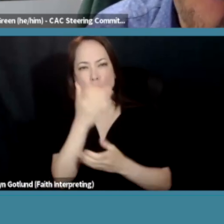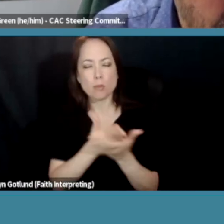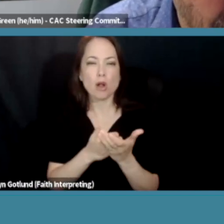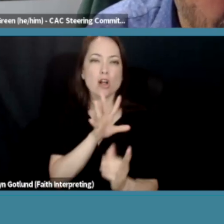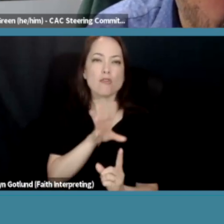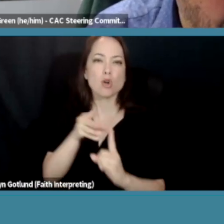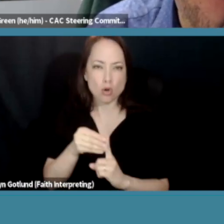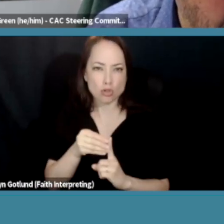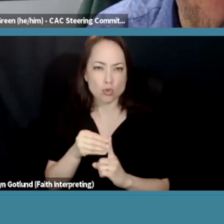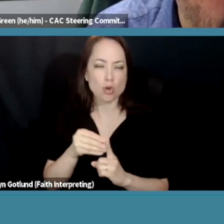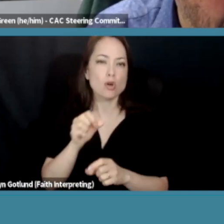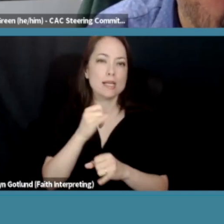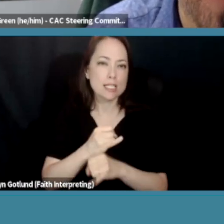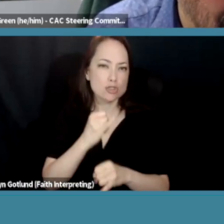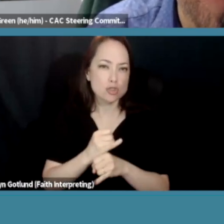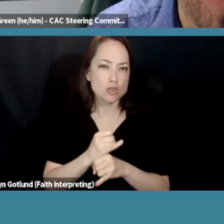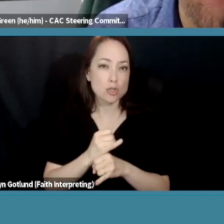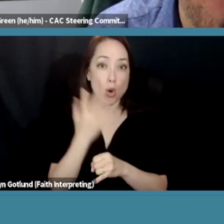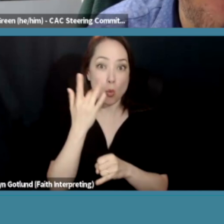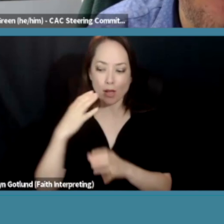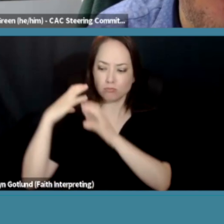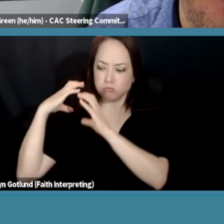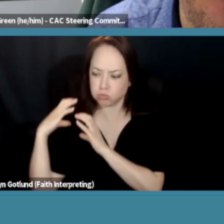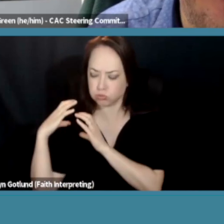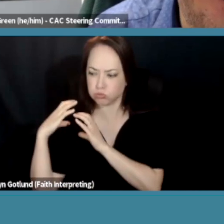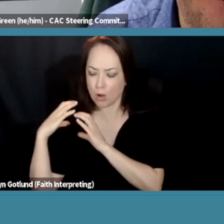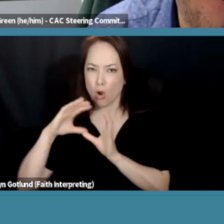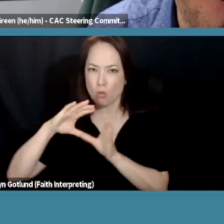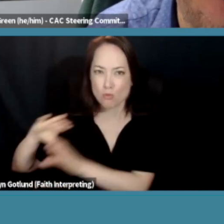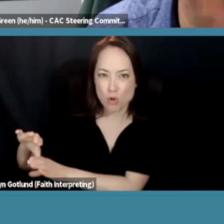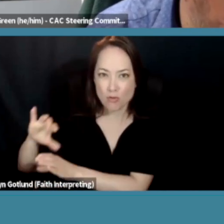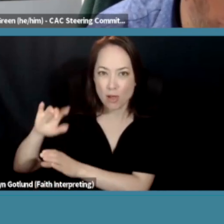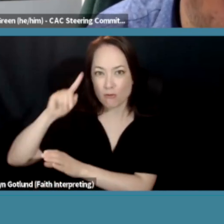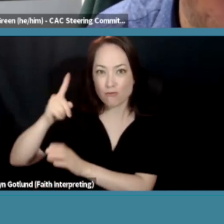to remove the burden from people with disabilities. Next slide, please.